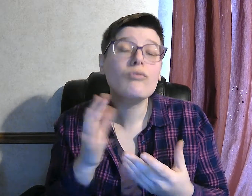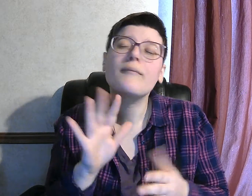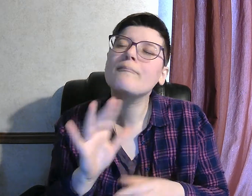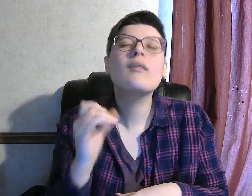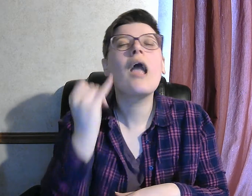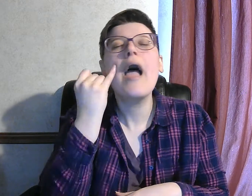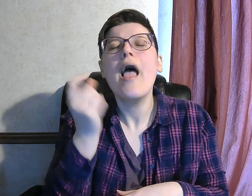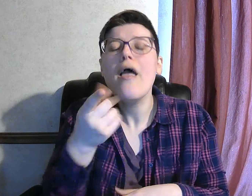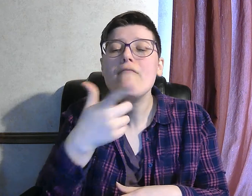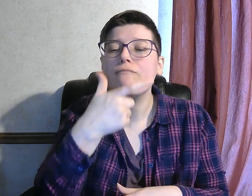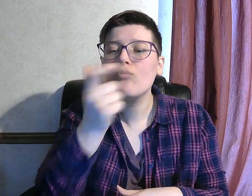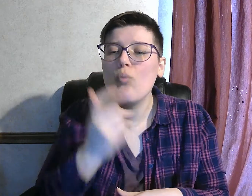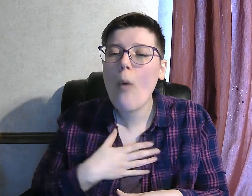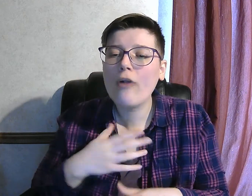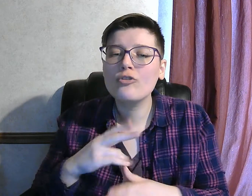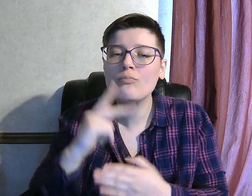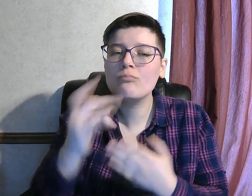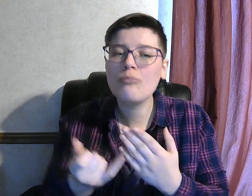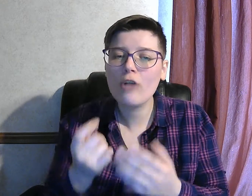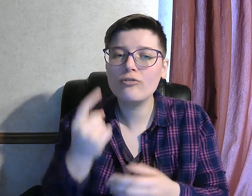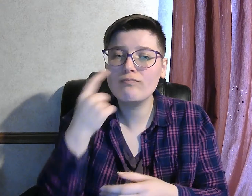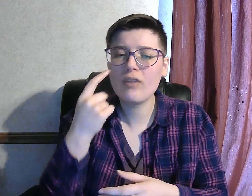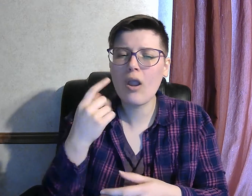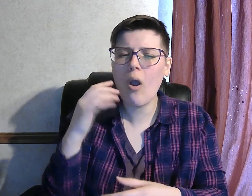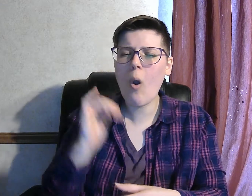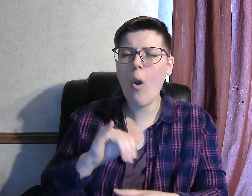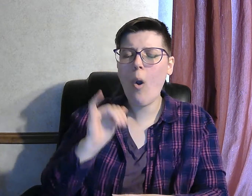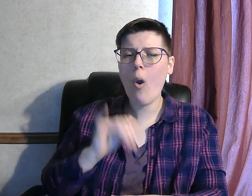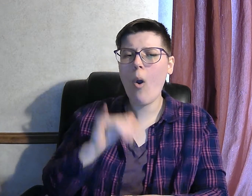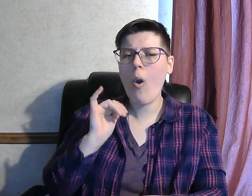So if you want--watch my project, and think